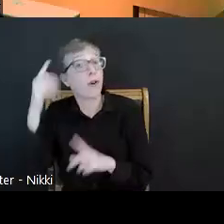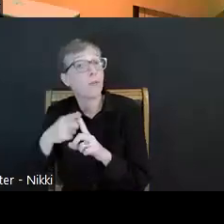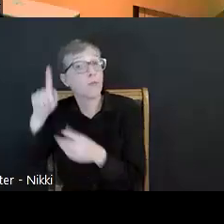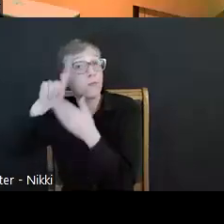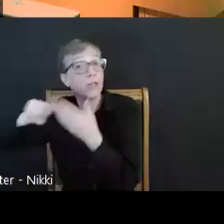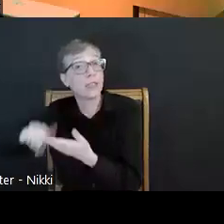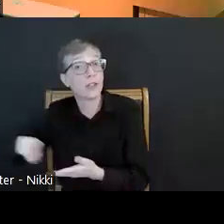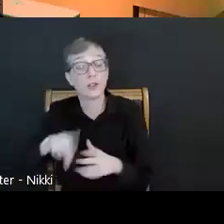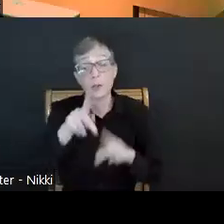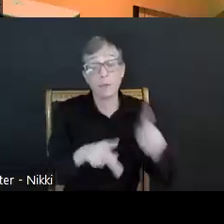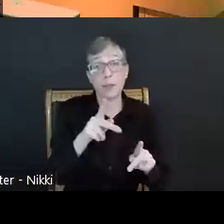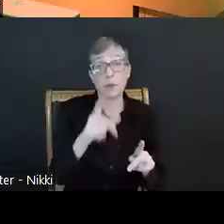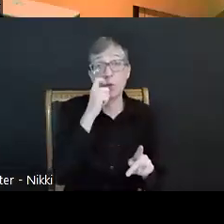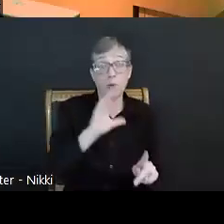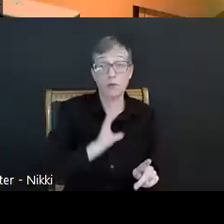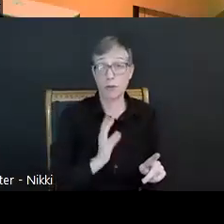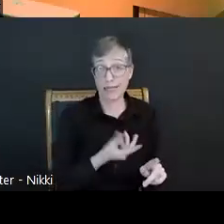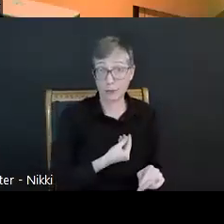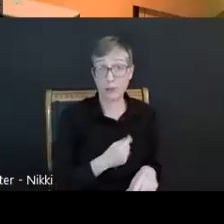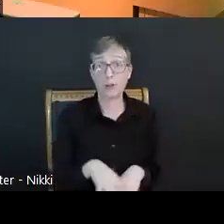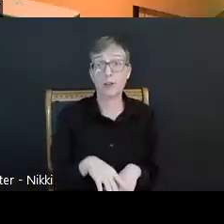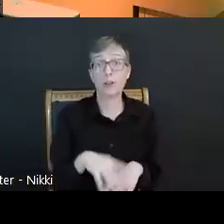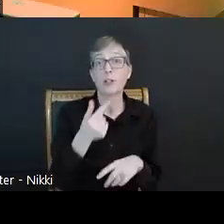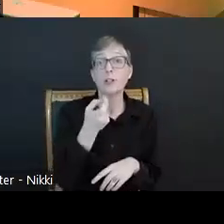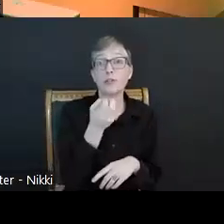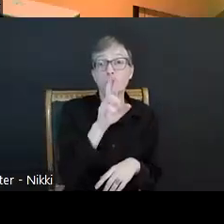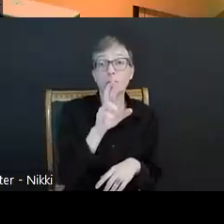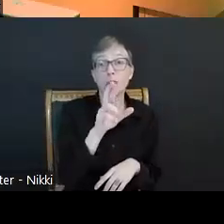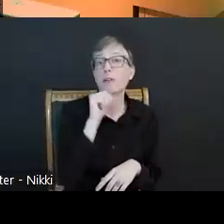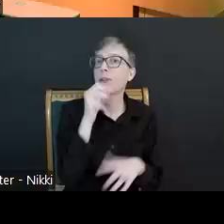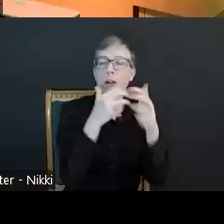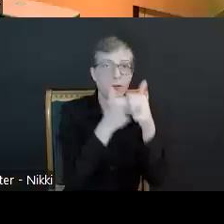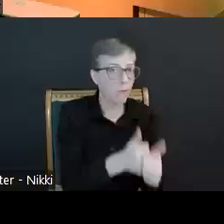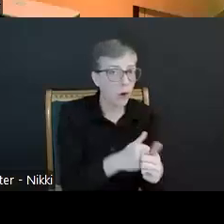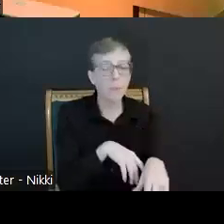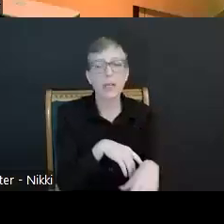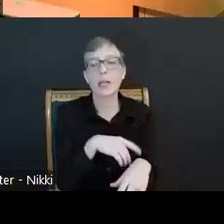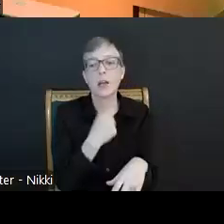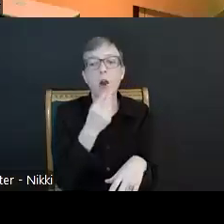gender non-conforming or who have a minoritized sexual orientation can experience ipv at higher